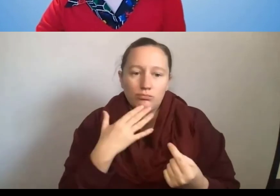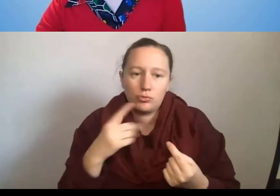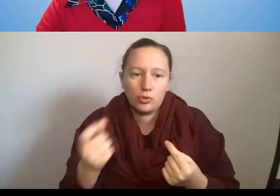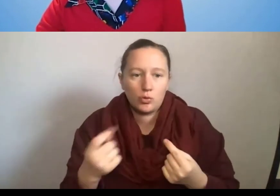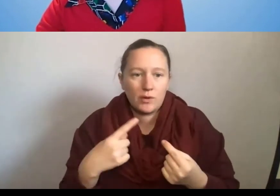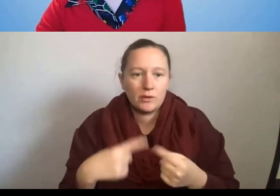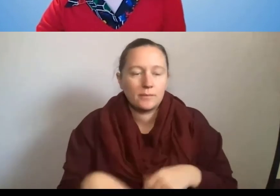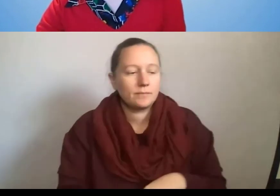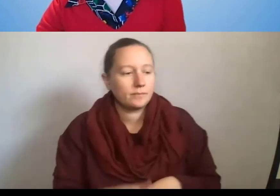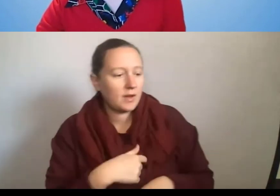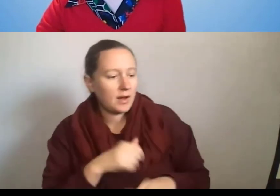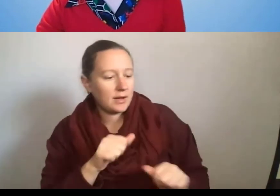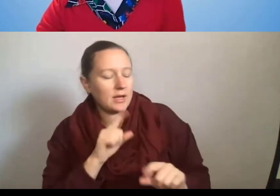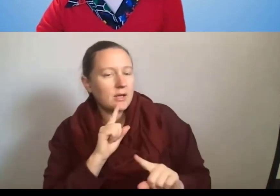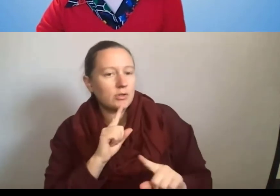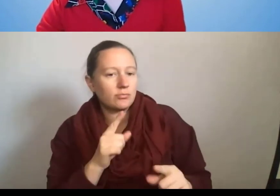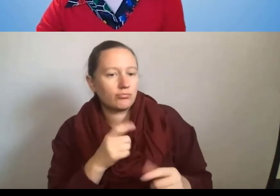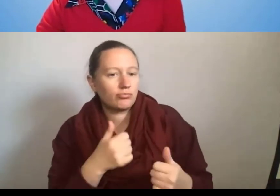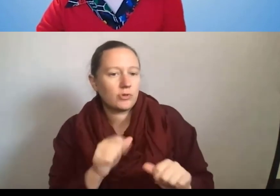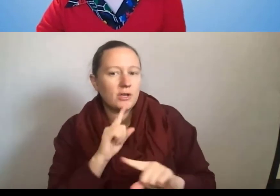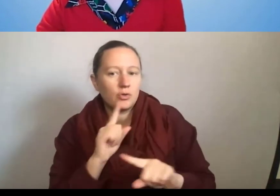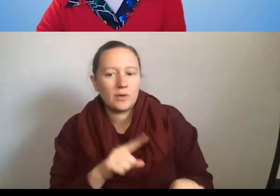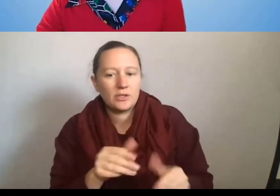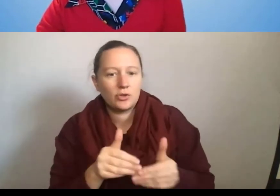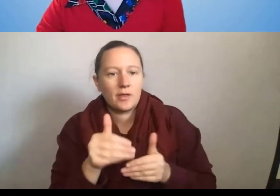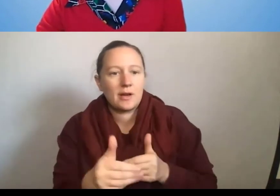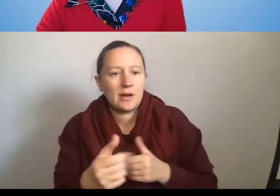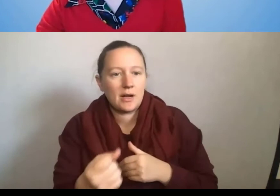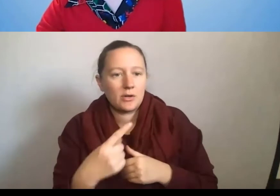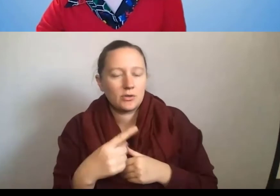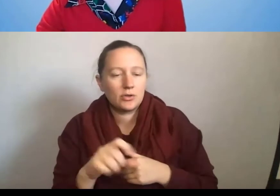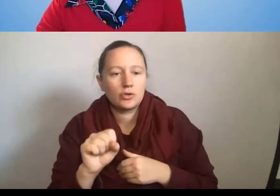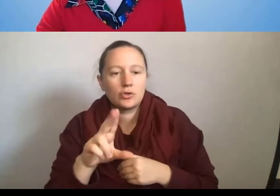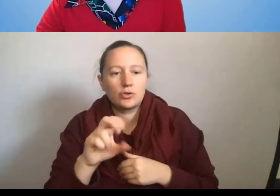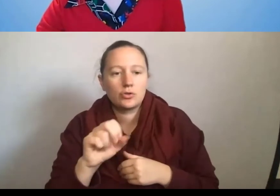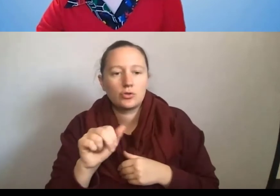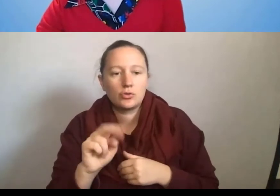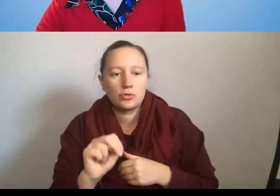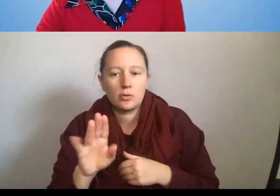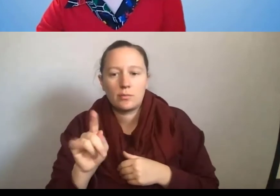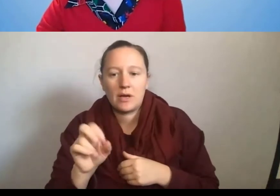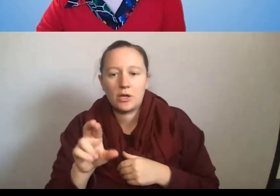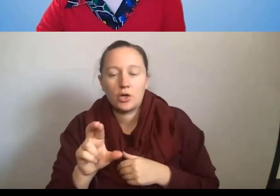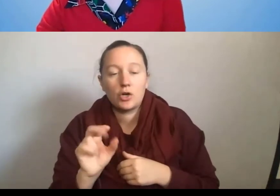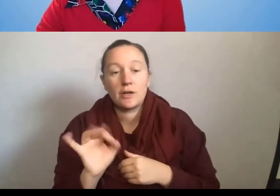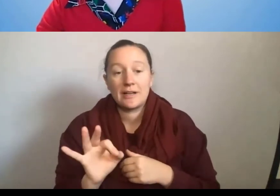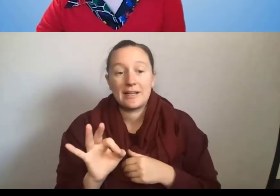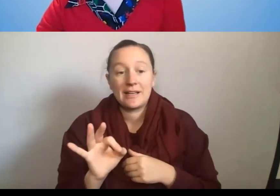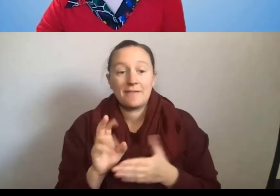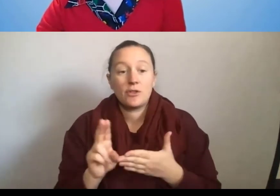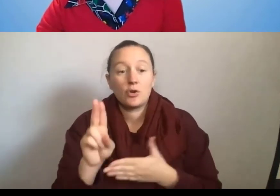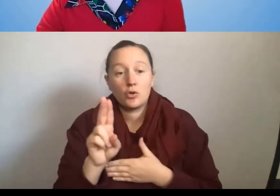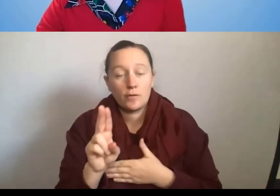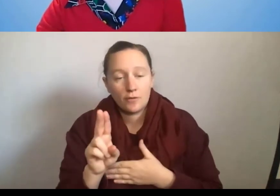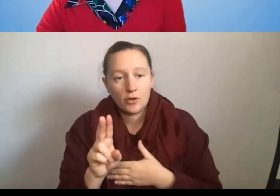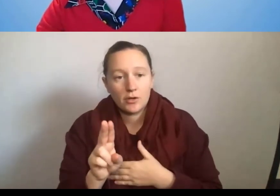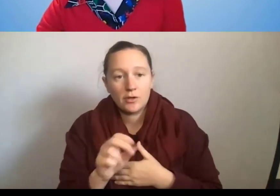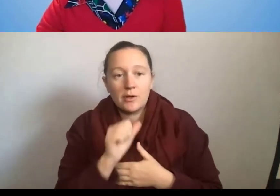Ashim Subedee: I can try to answer the next question. I think Susan Bonner is asking if our university is not a research university